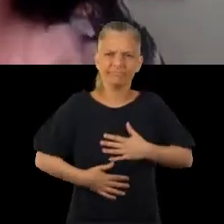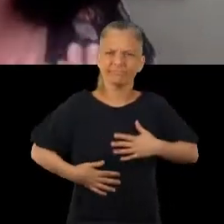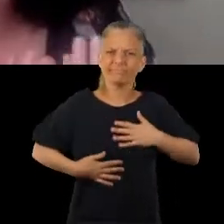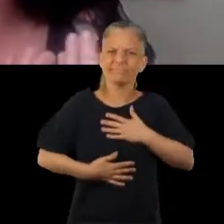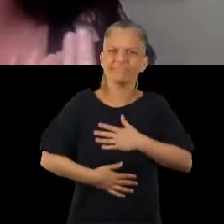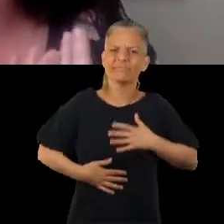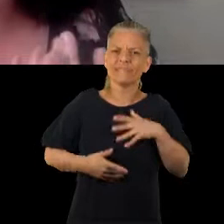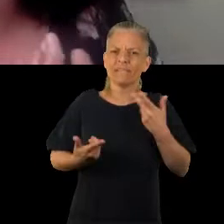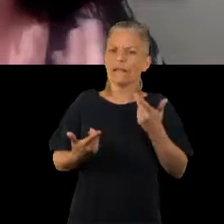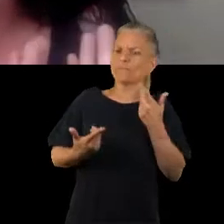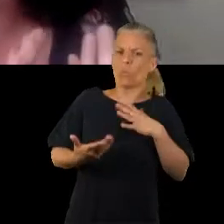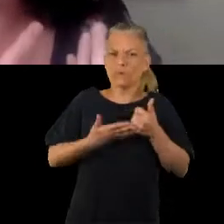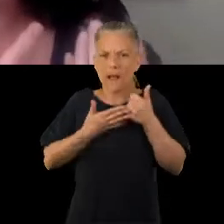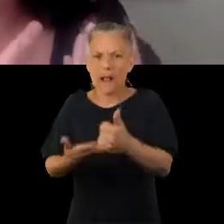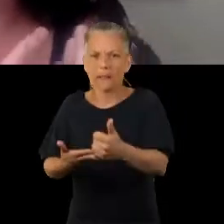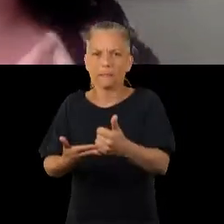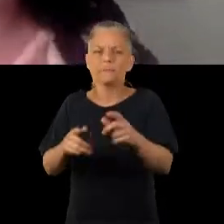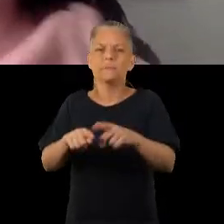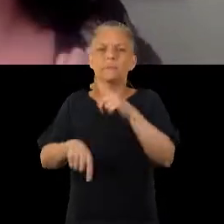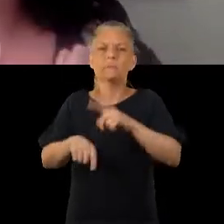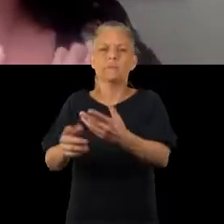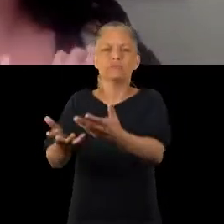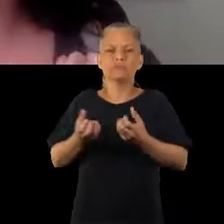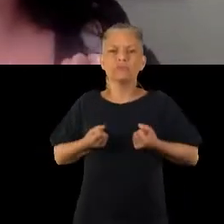feel less like an alien and an outcast and more like there was a place for us in the